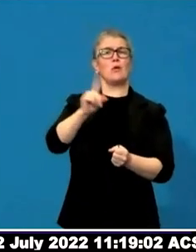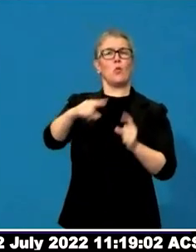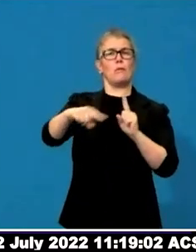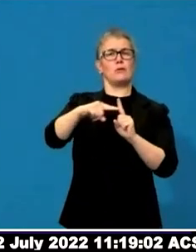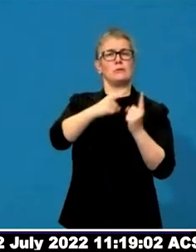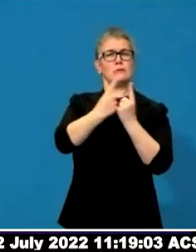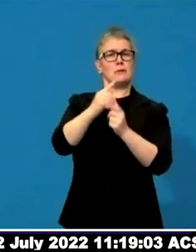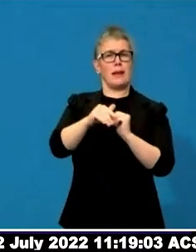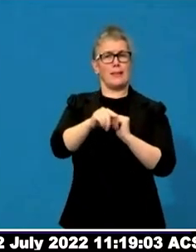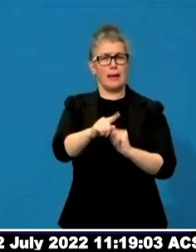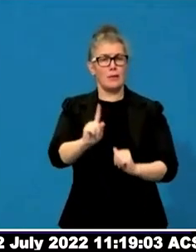Absolutely.